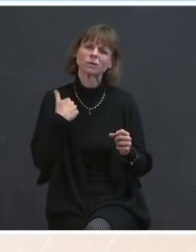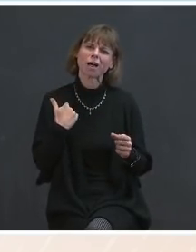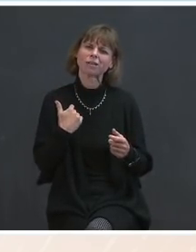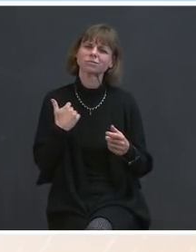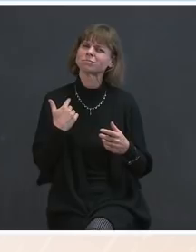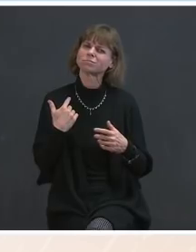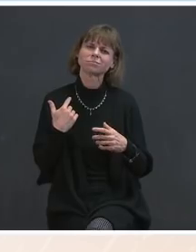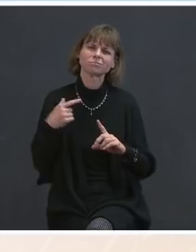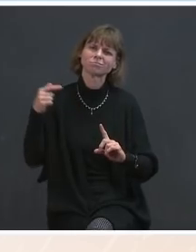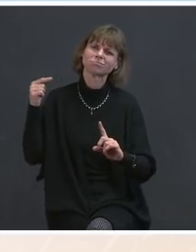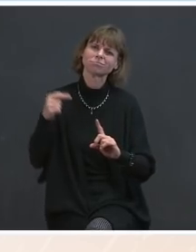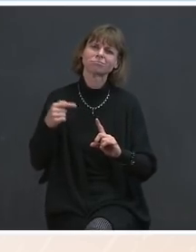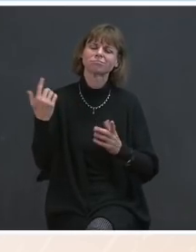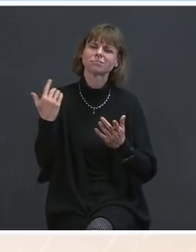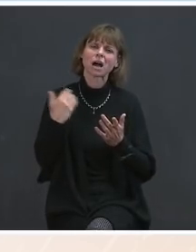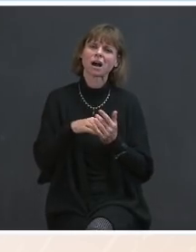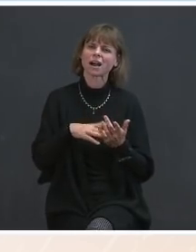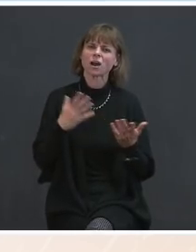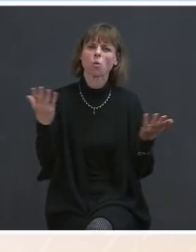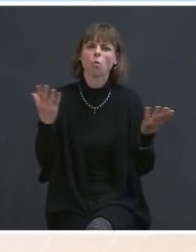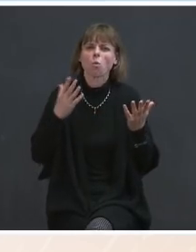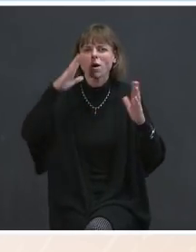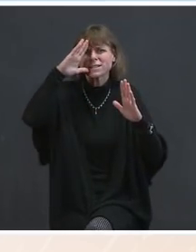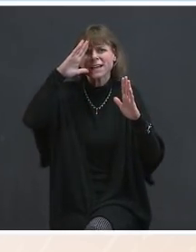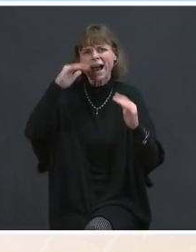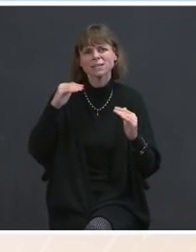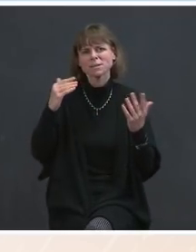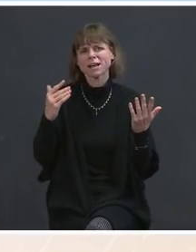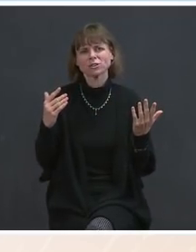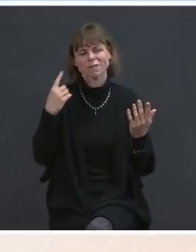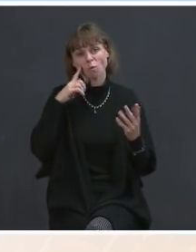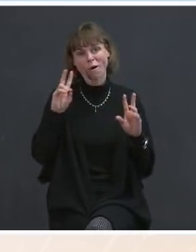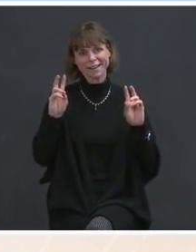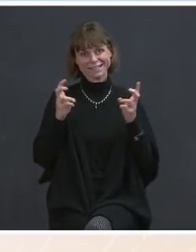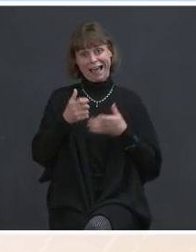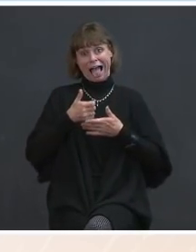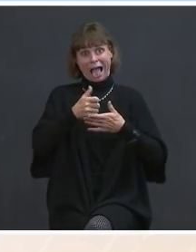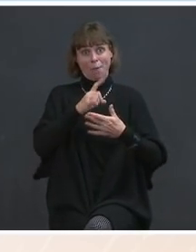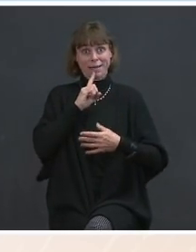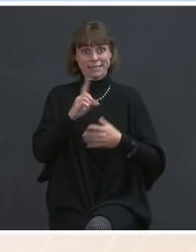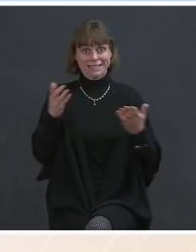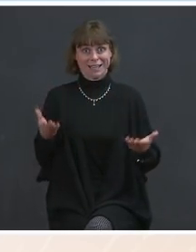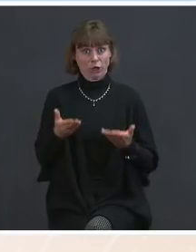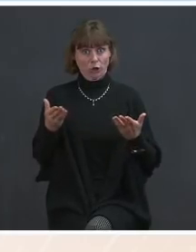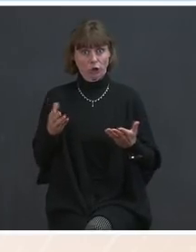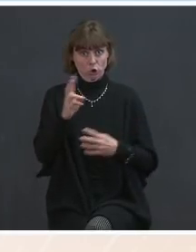what is the hope and expectation from this Help is Here tour this week? Ms. Psaki: Over the next couple of days?